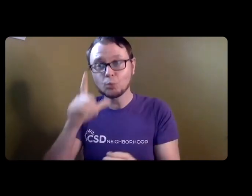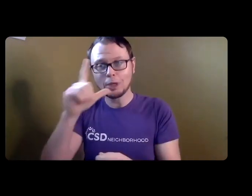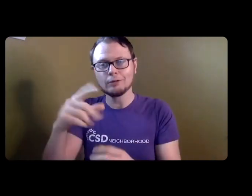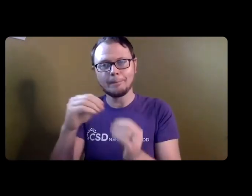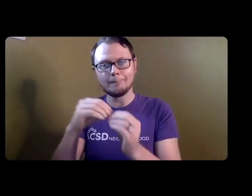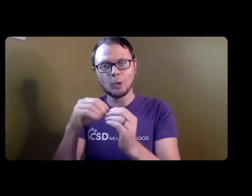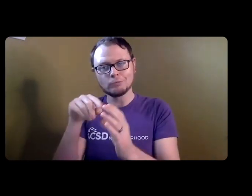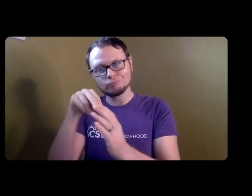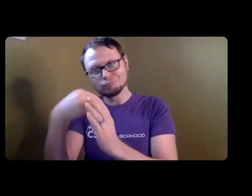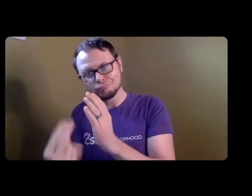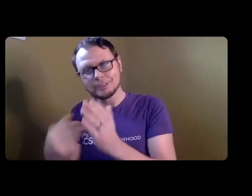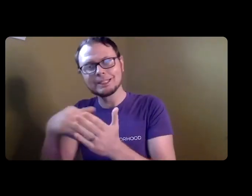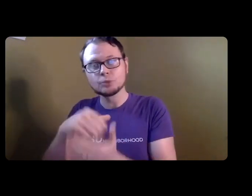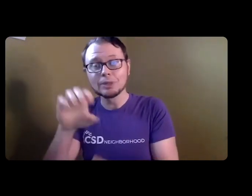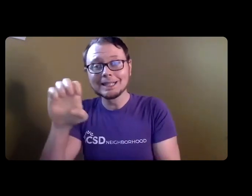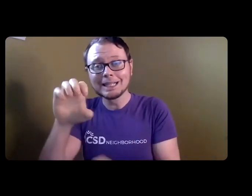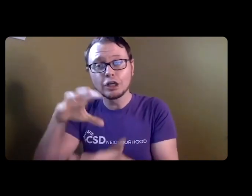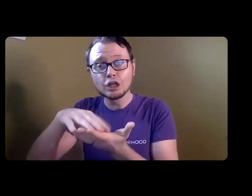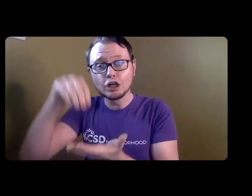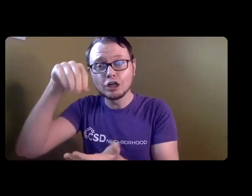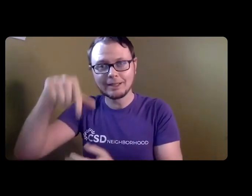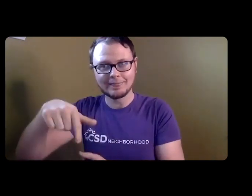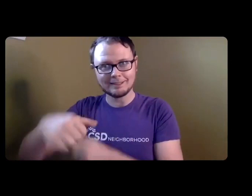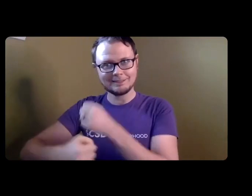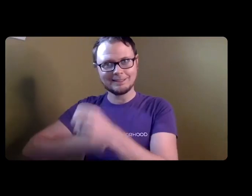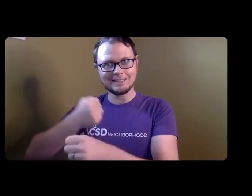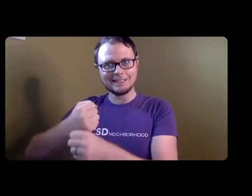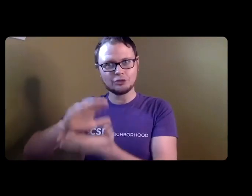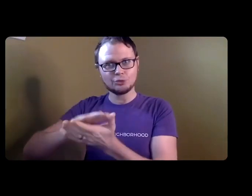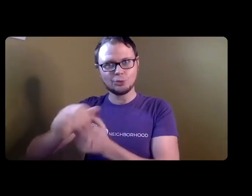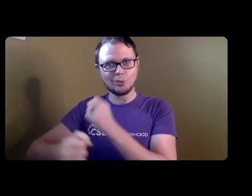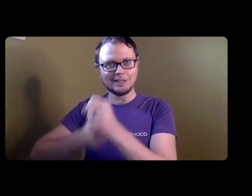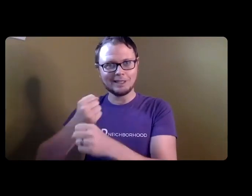We offer Webinars on best practices.